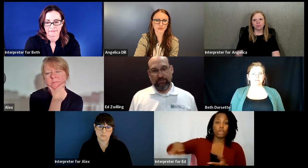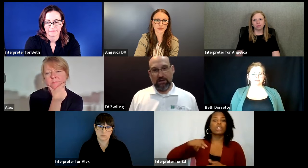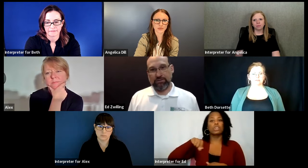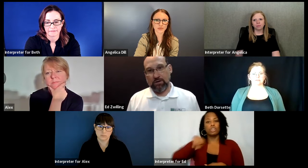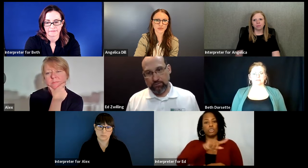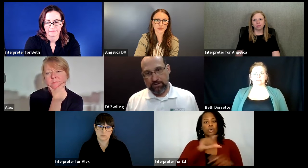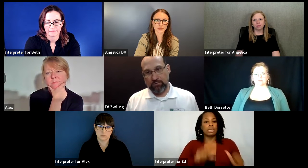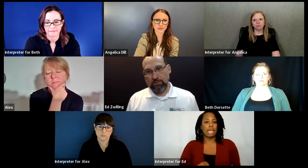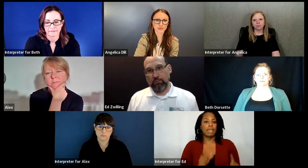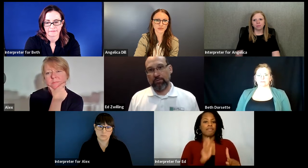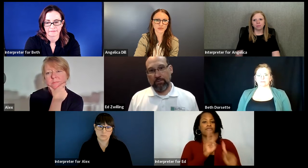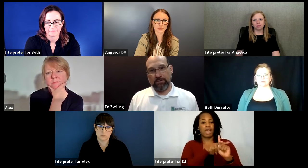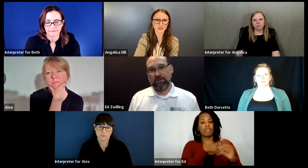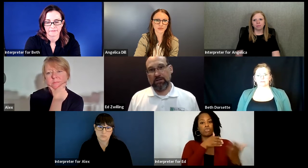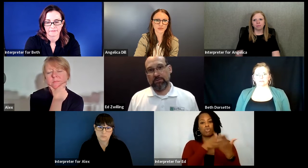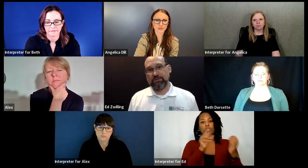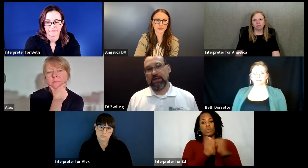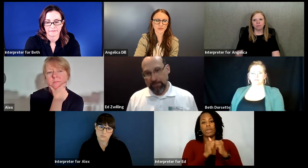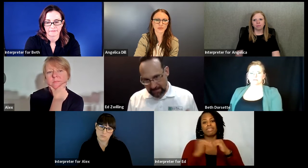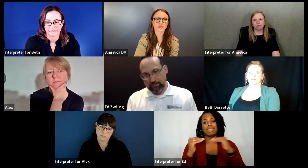And file a charge with the Equal Employment Opportunity Commission.